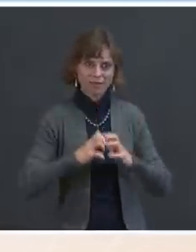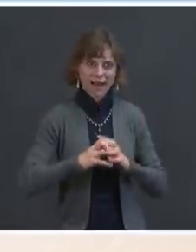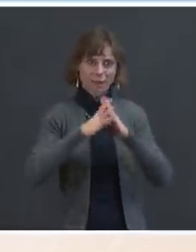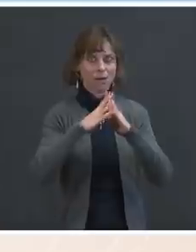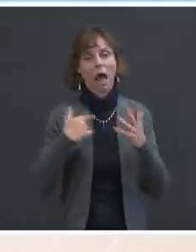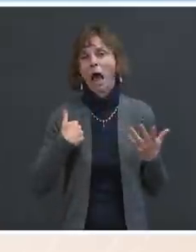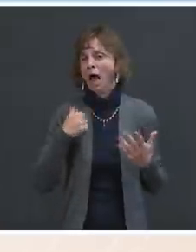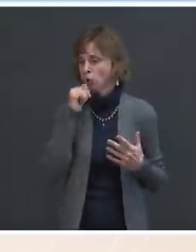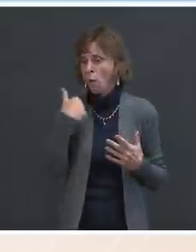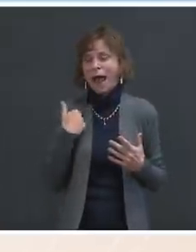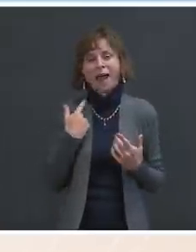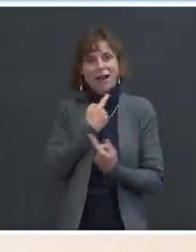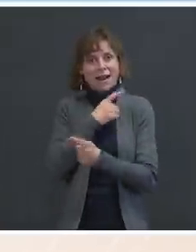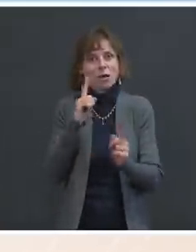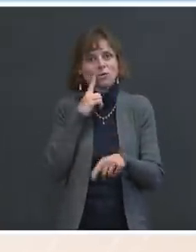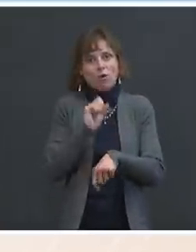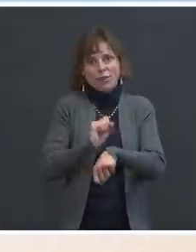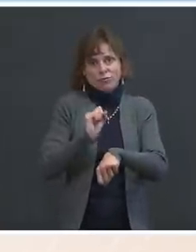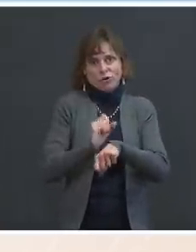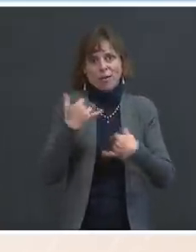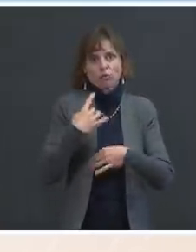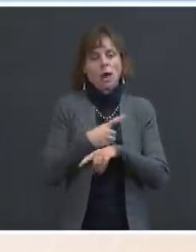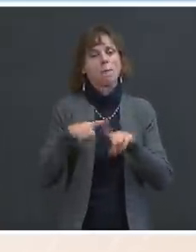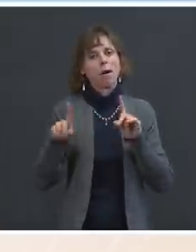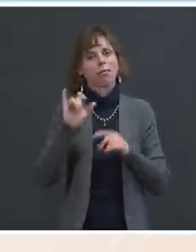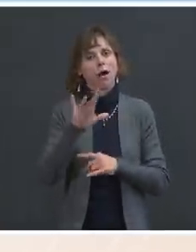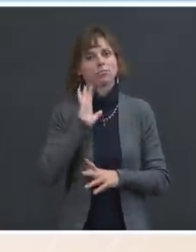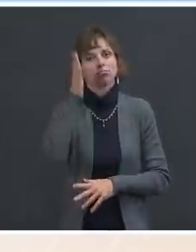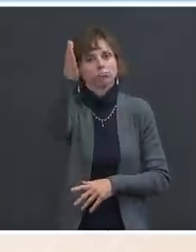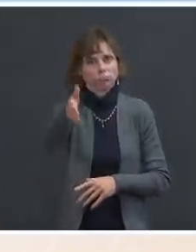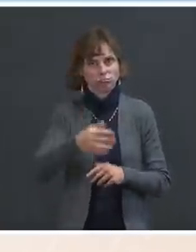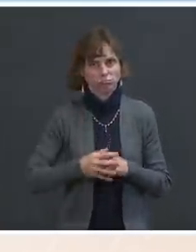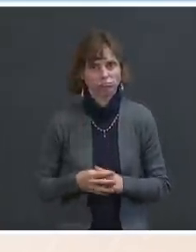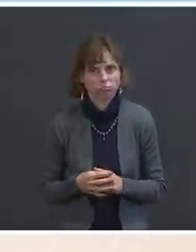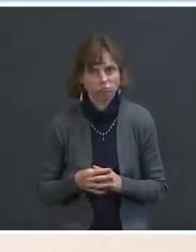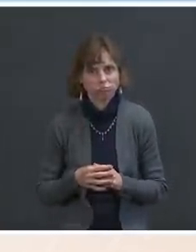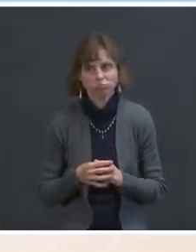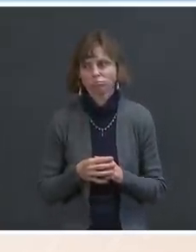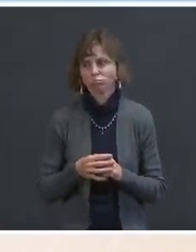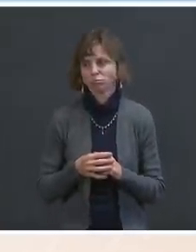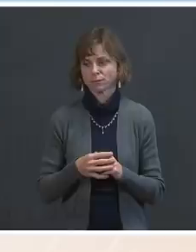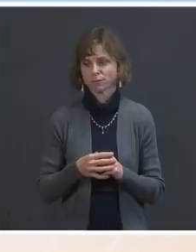but that will certainly be part of our path, moving forward. Also today, as you know,